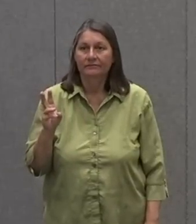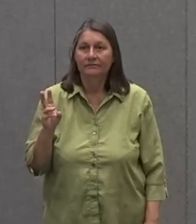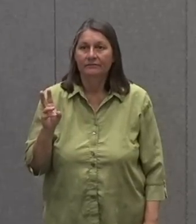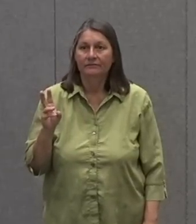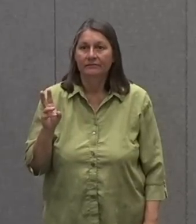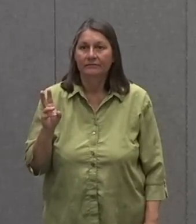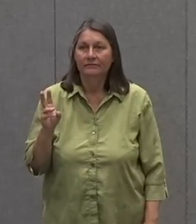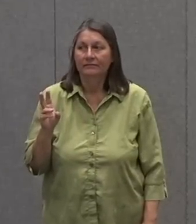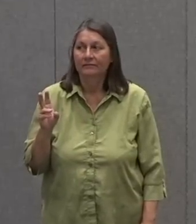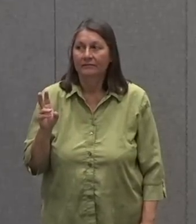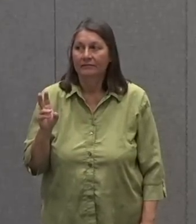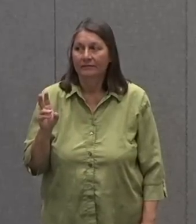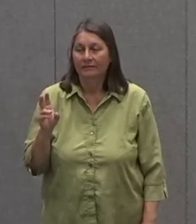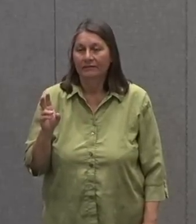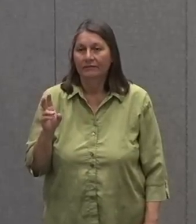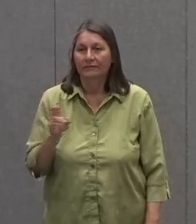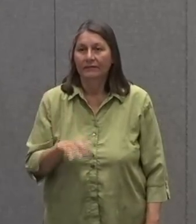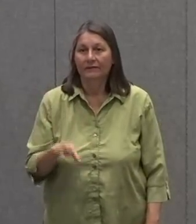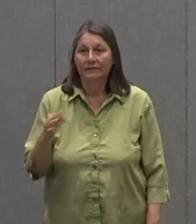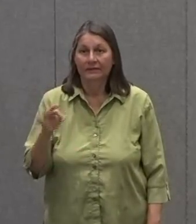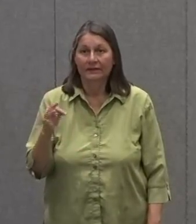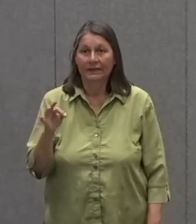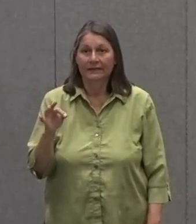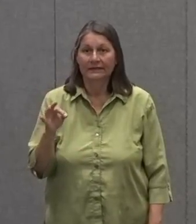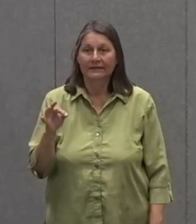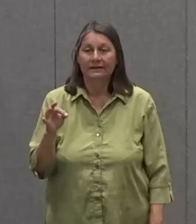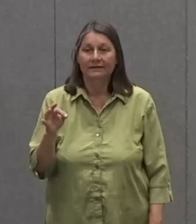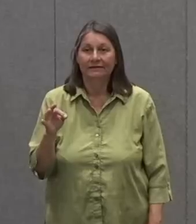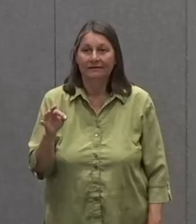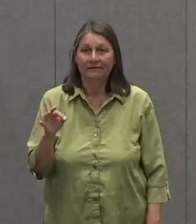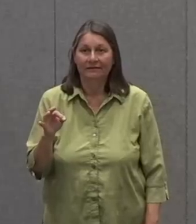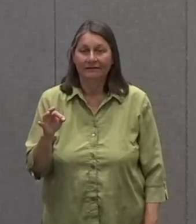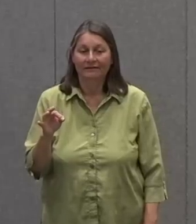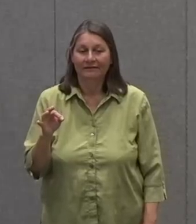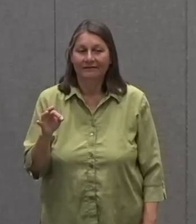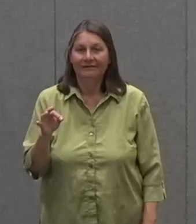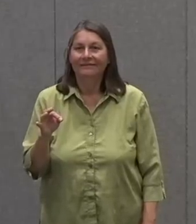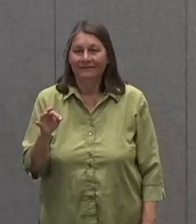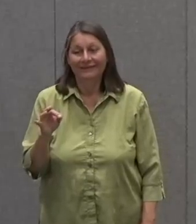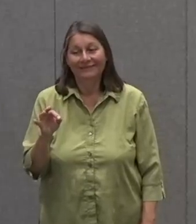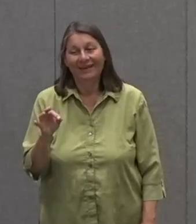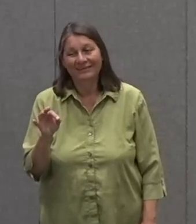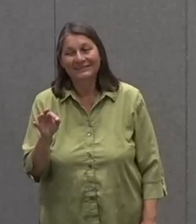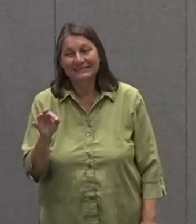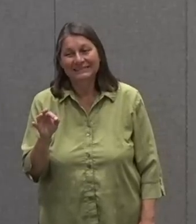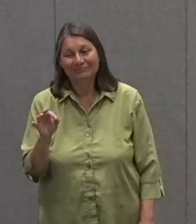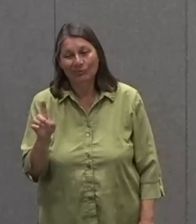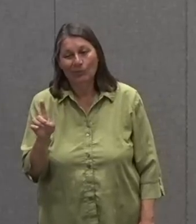All right, 19. You're gonna laugh, 'cause yep, you're right. I heard it.